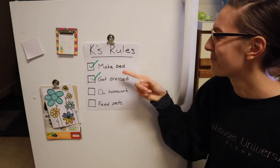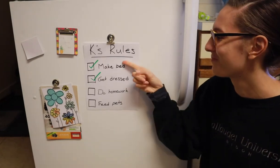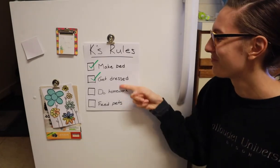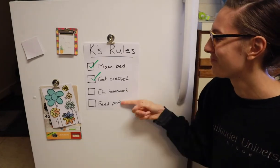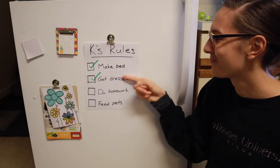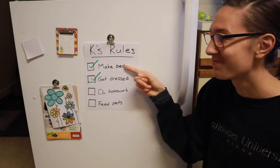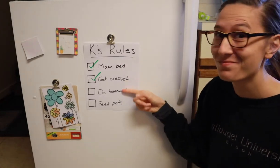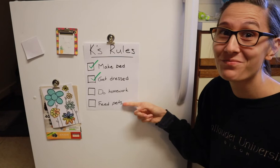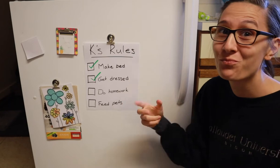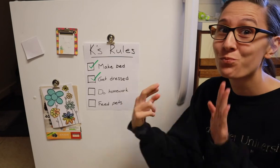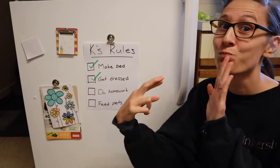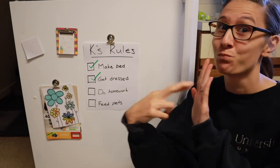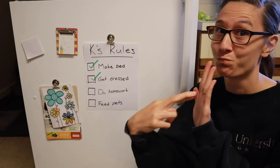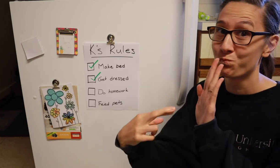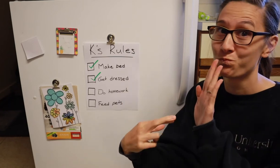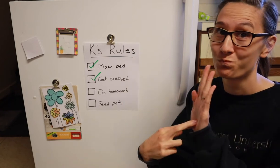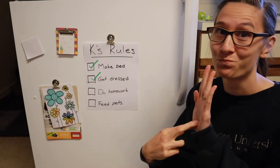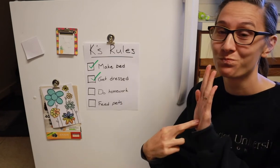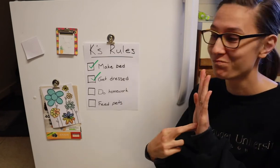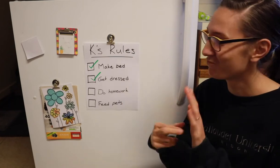These are rules